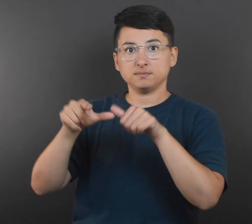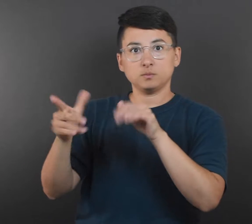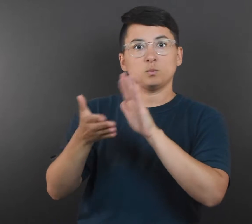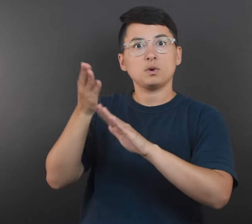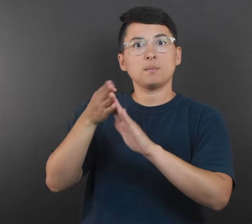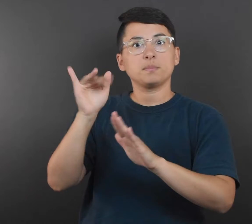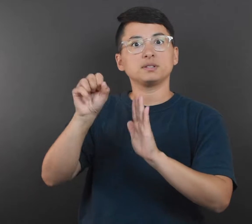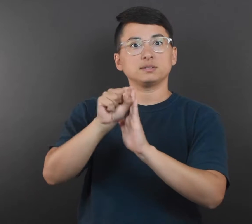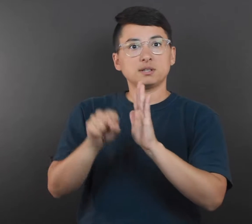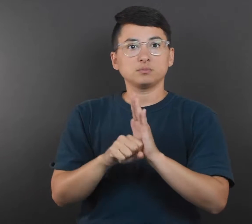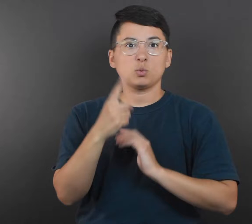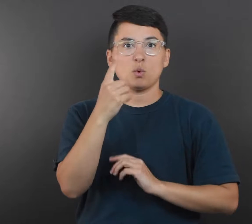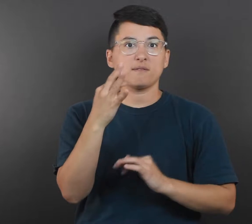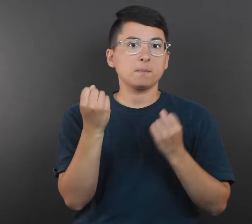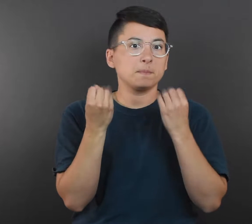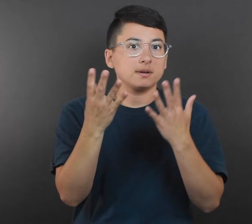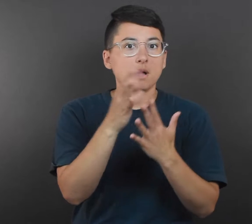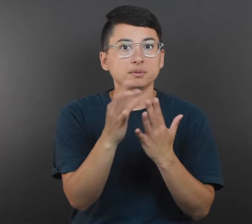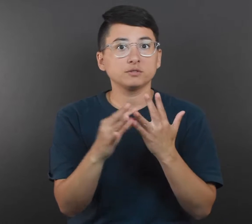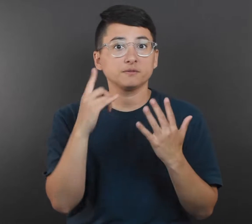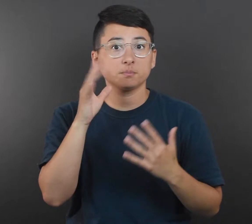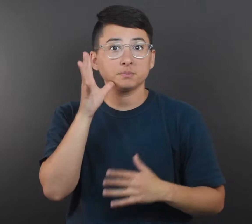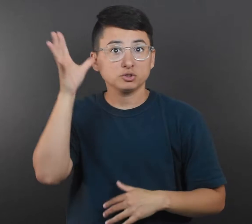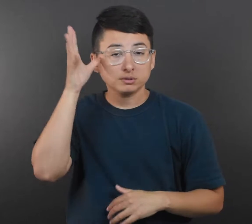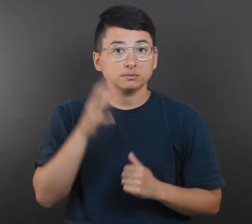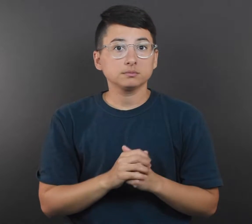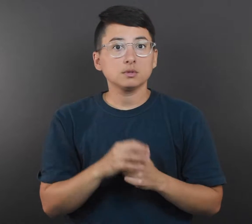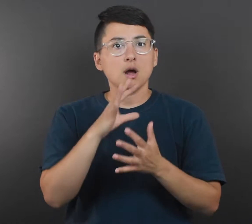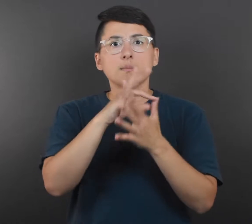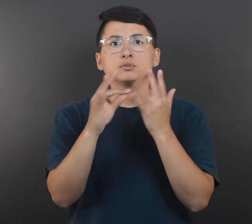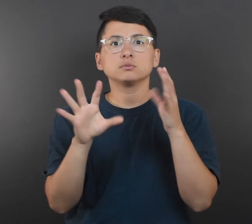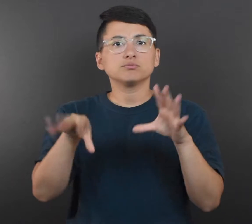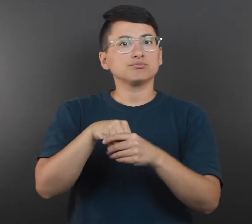State run site one of many options for parents,